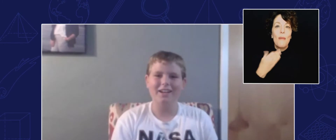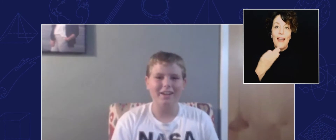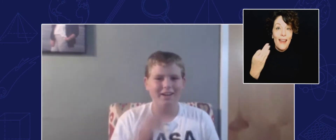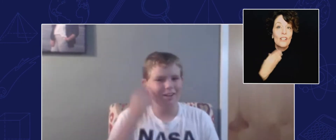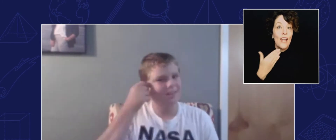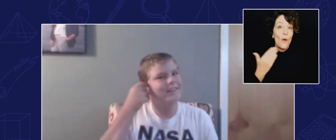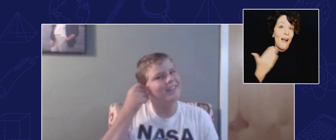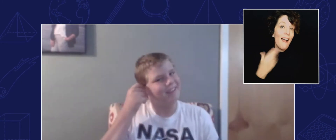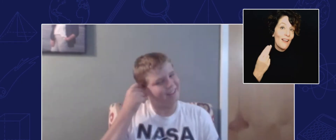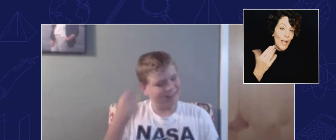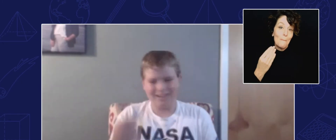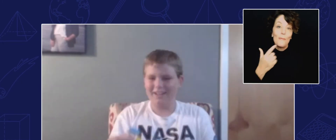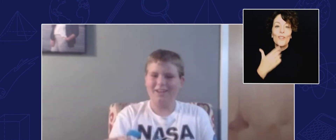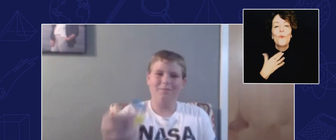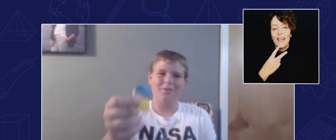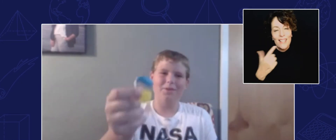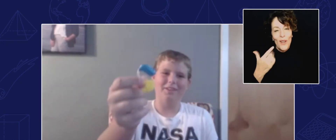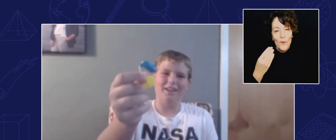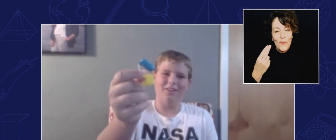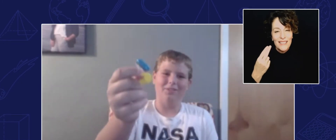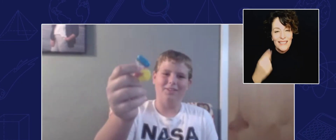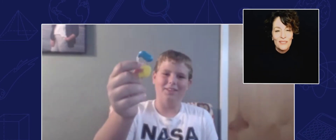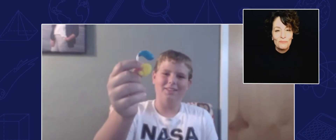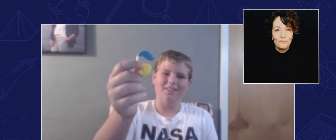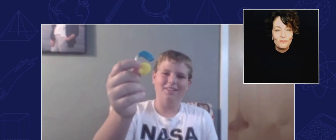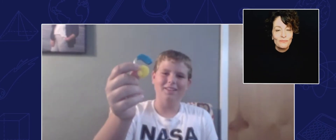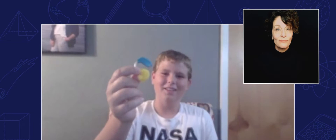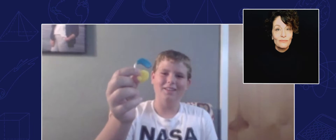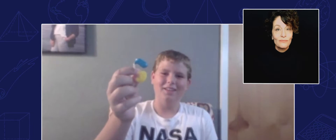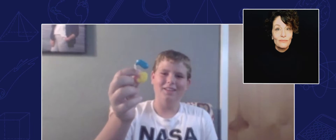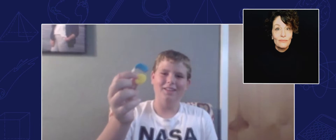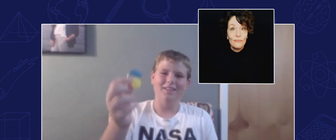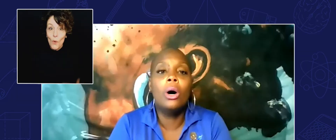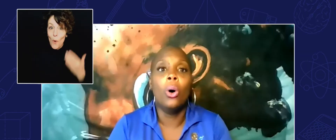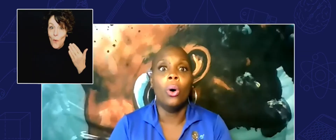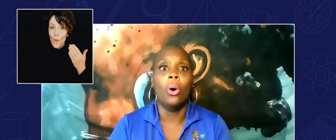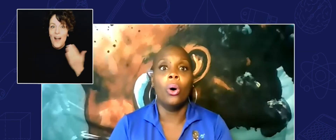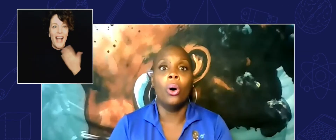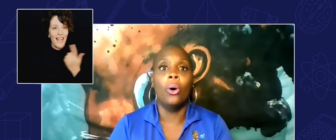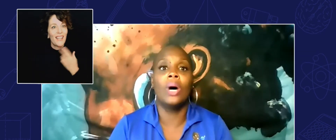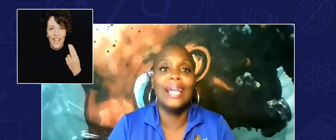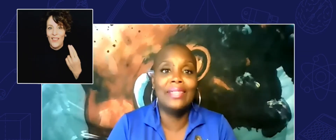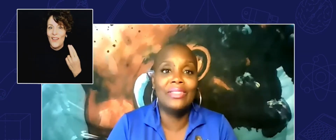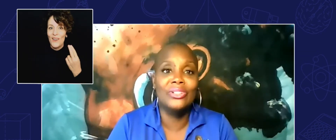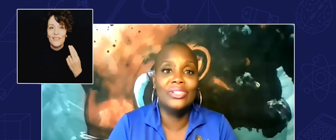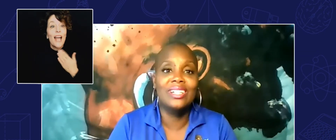and now I got--I got blue and yellow ones. [DR. HORTON] Oooh, I like those!